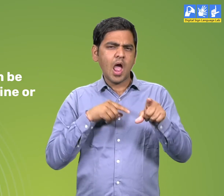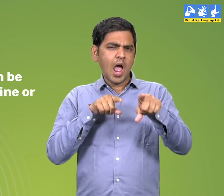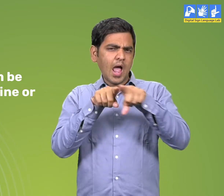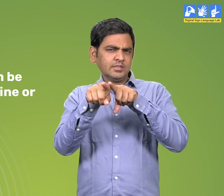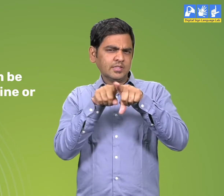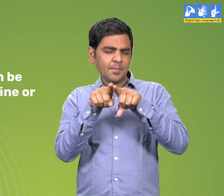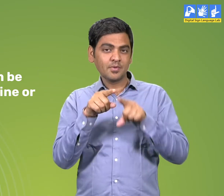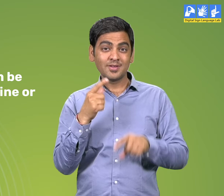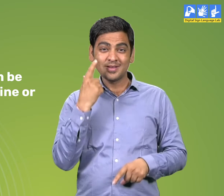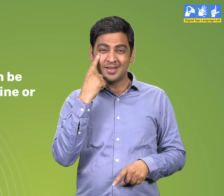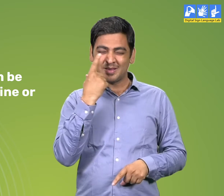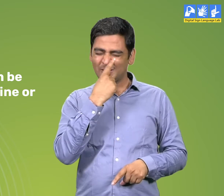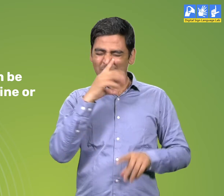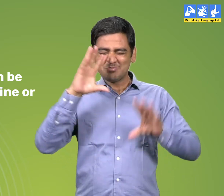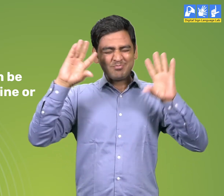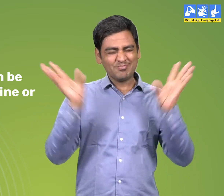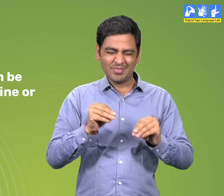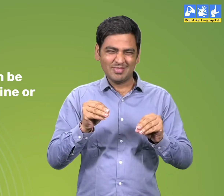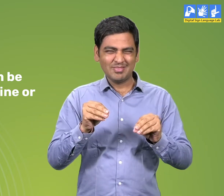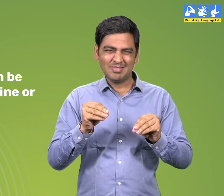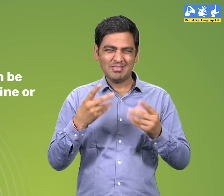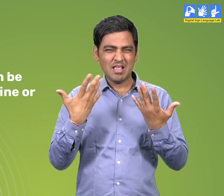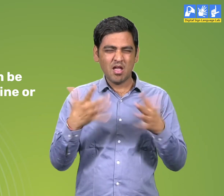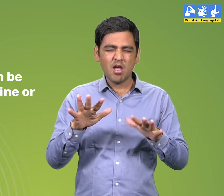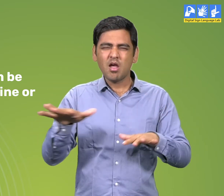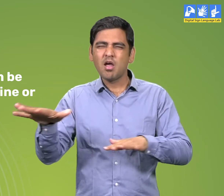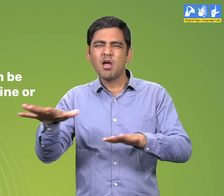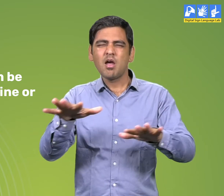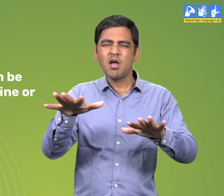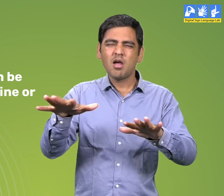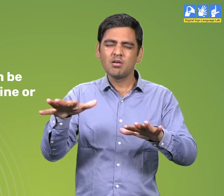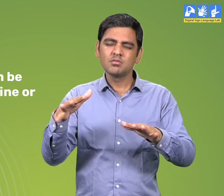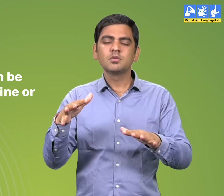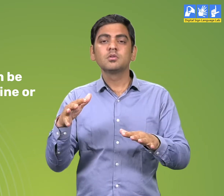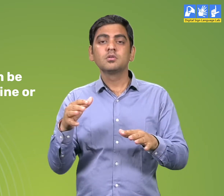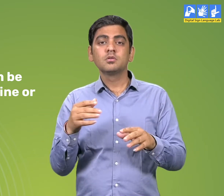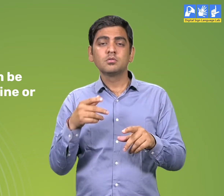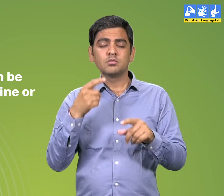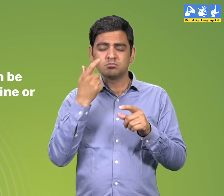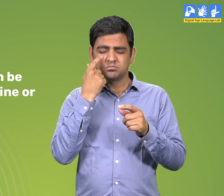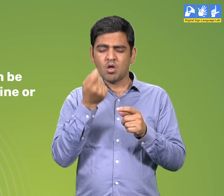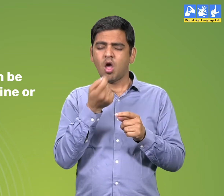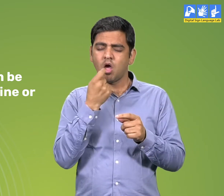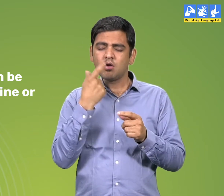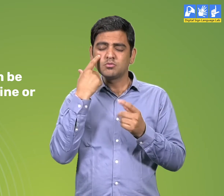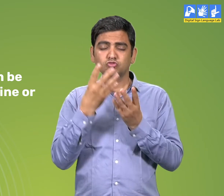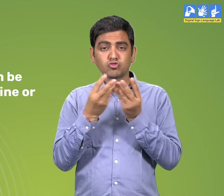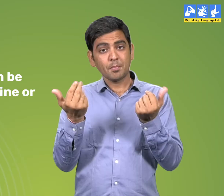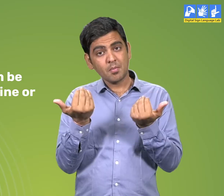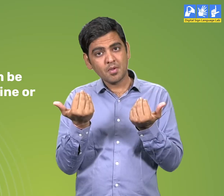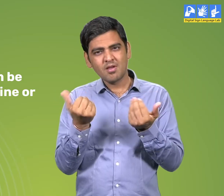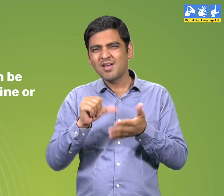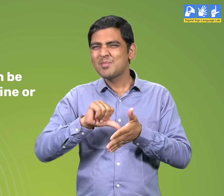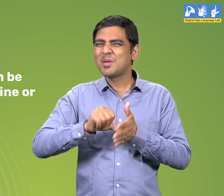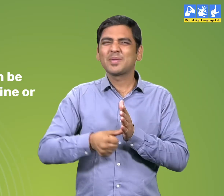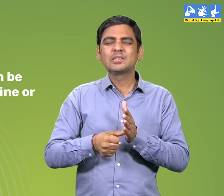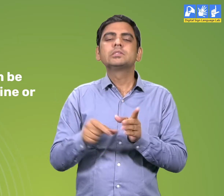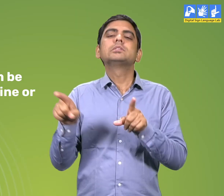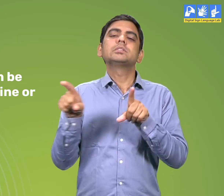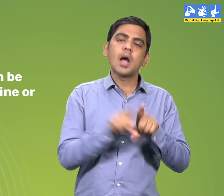Take for example, losing of eye sight, it is permanent and a simple medicine or surgical treatment won't cure the blindness.